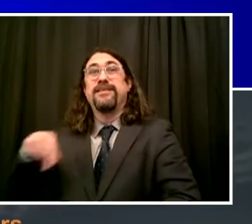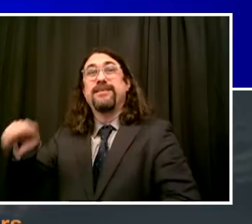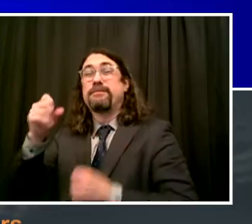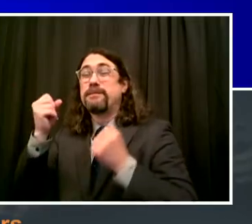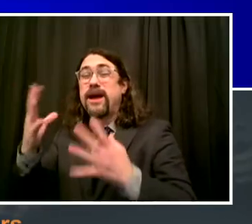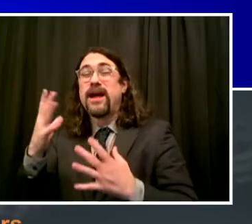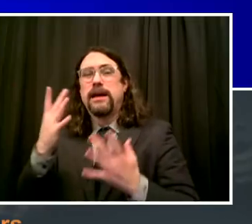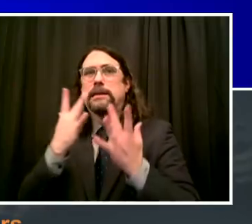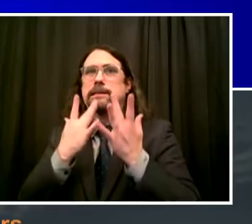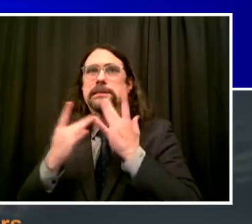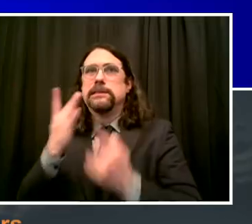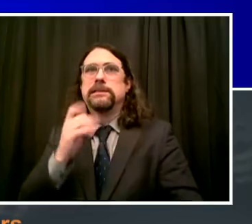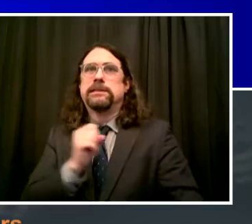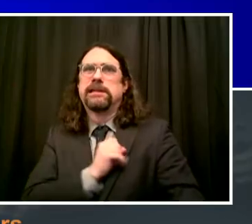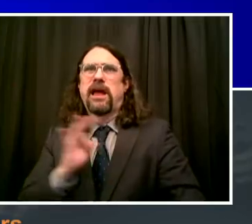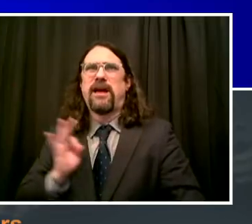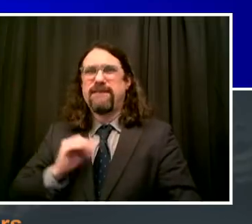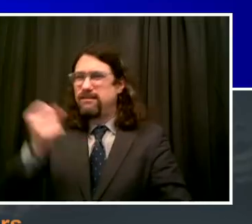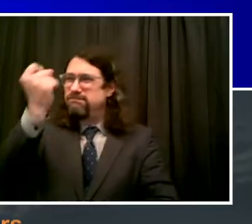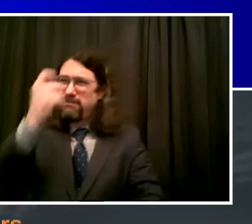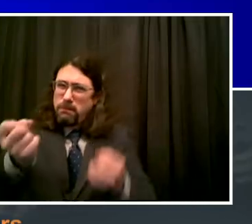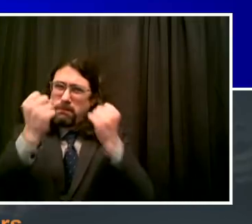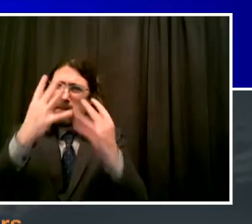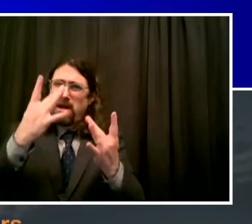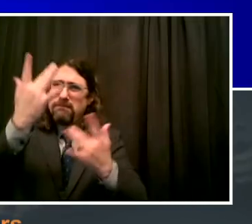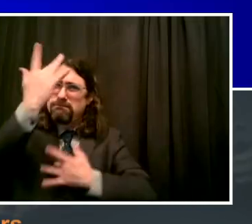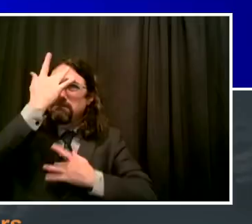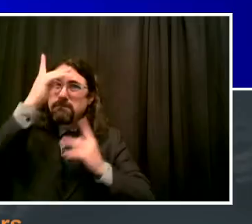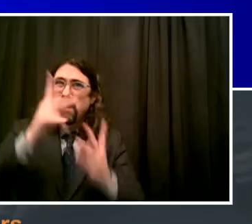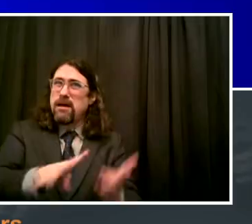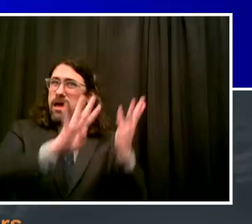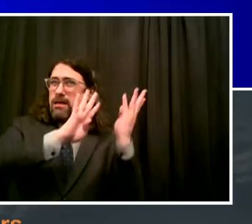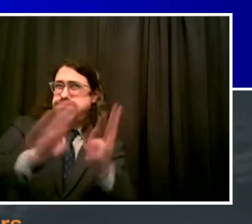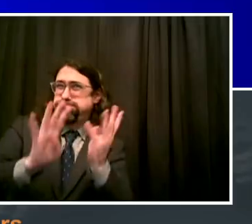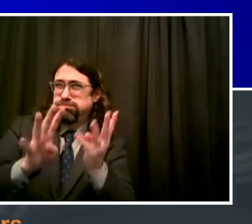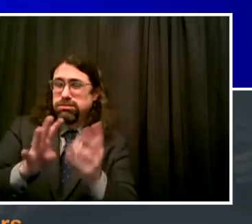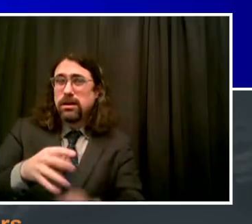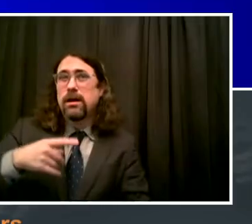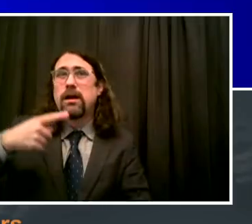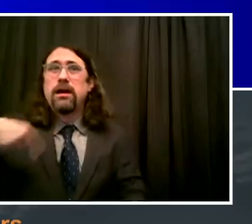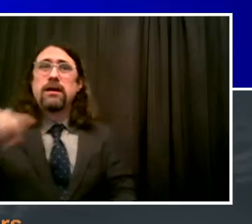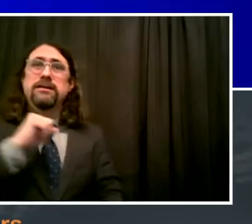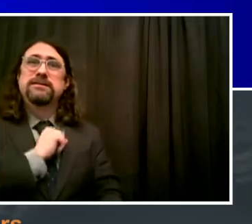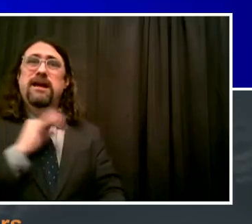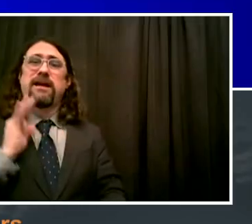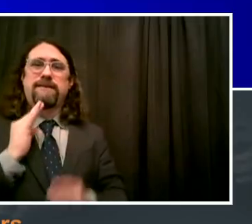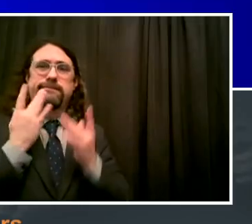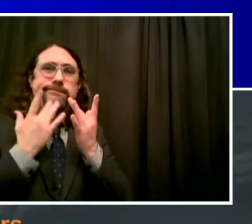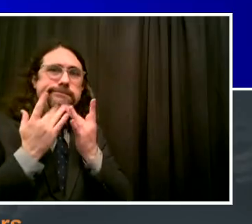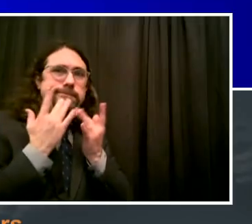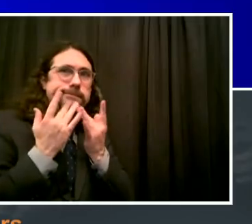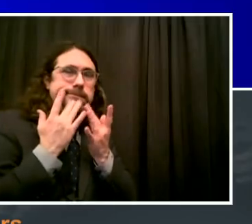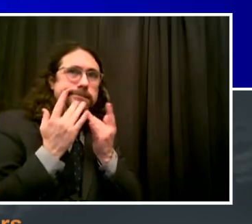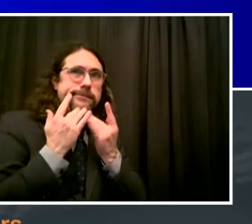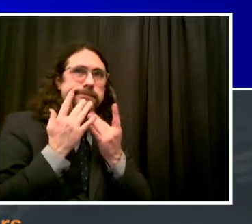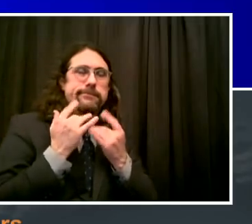SHORTHANDED DURING THIS CRISIS. THEY HAD TO DEAL WITH THOSE THAT THEY LOST WHO WERE SICK.